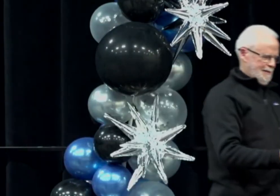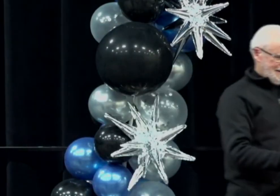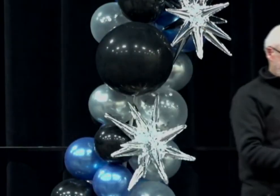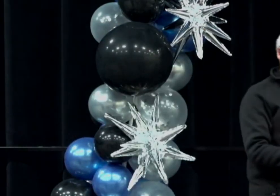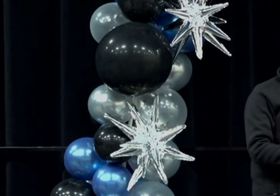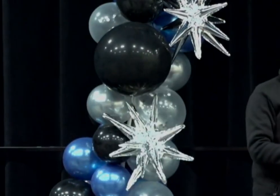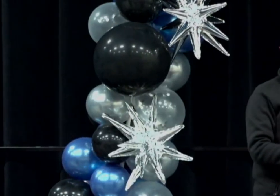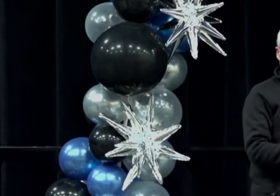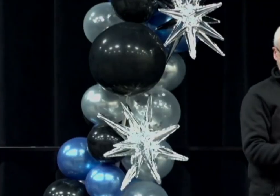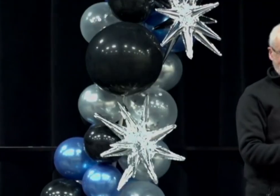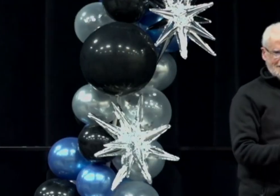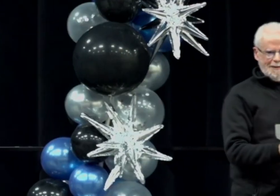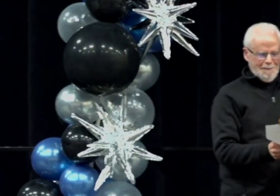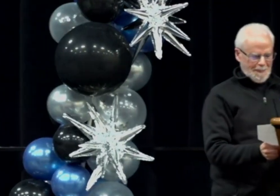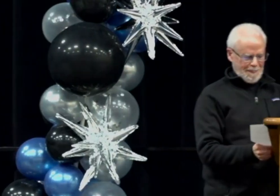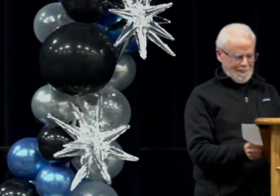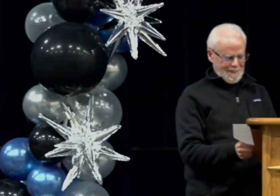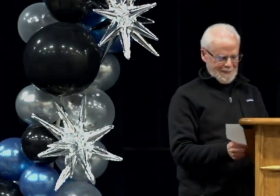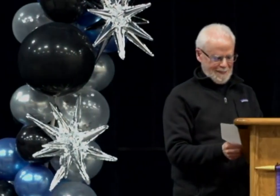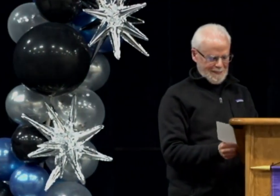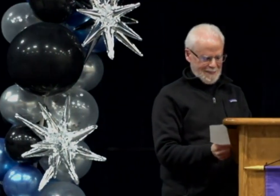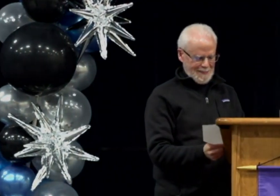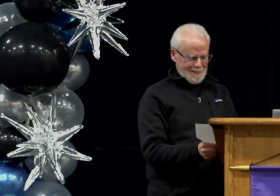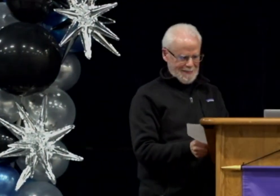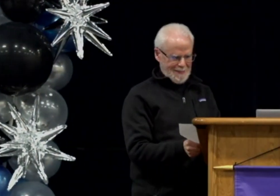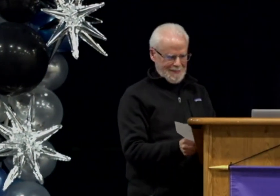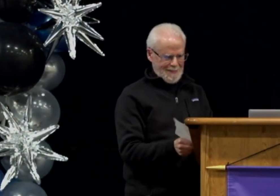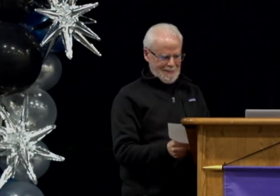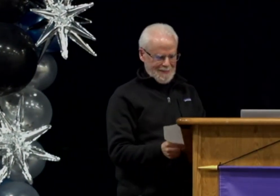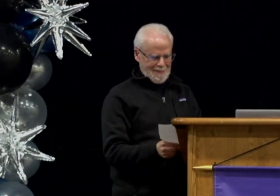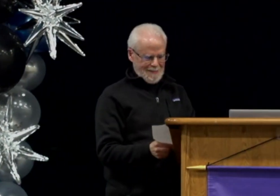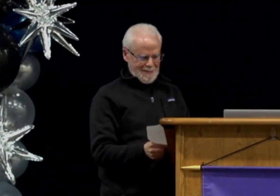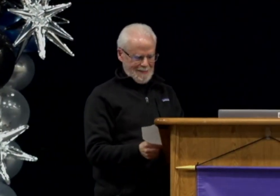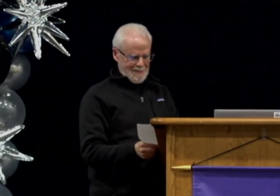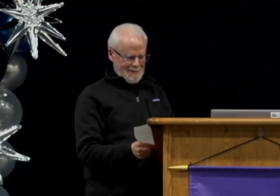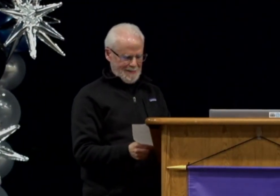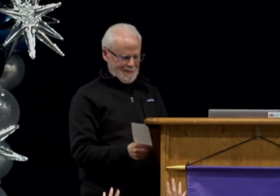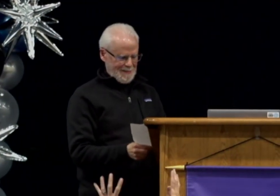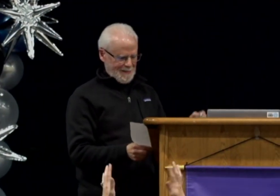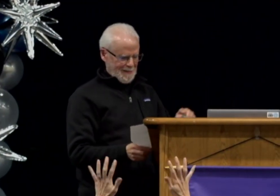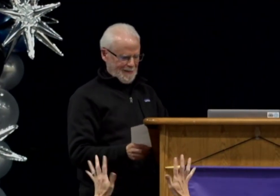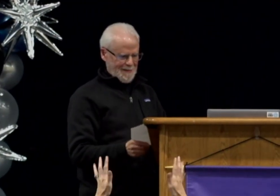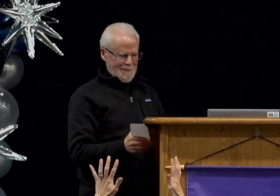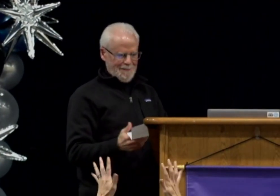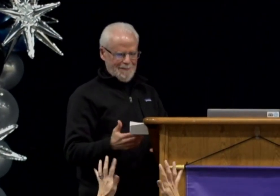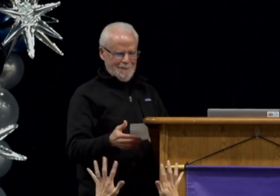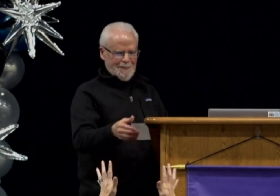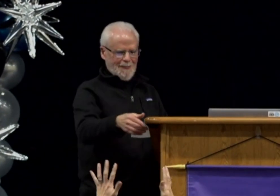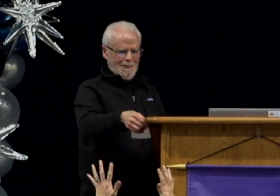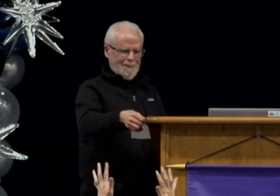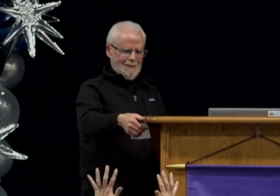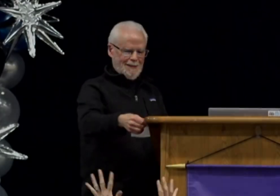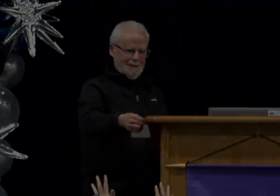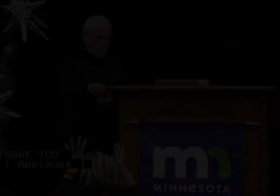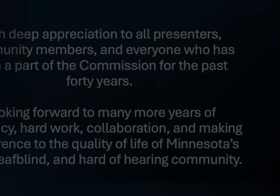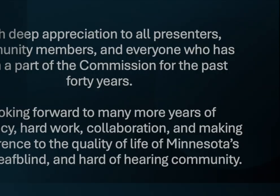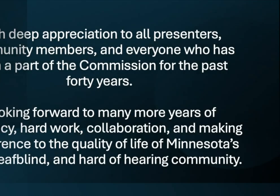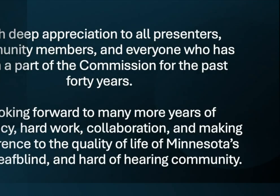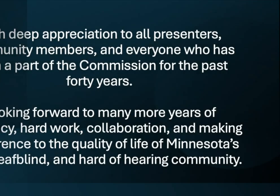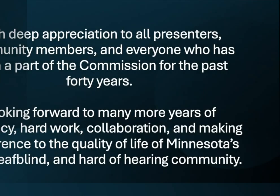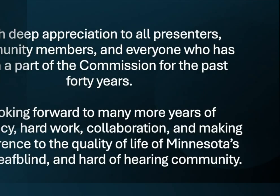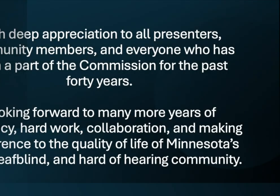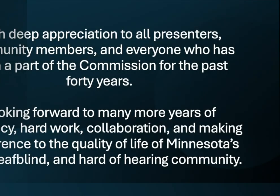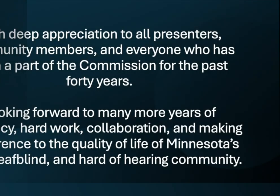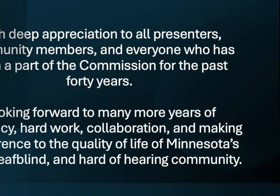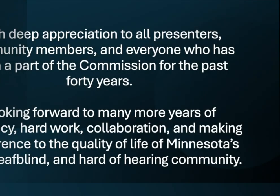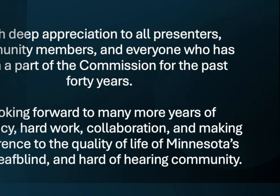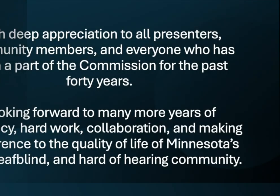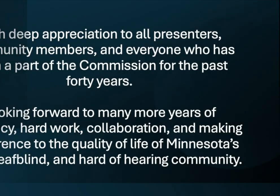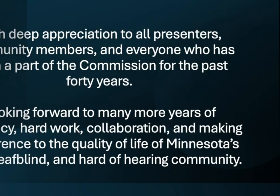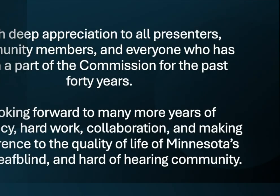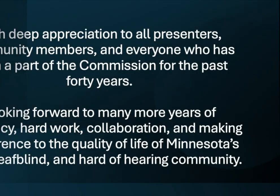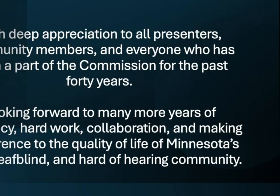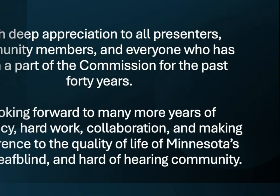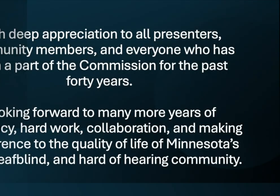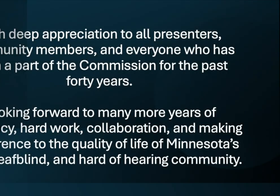of deaf people as first class citizens. Thank you.